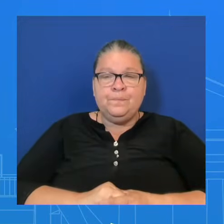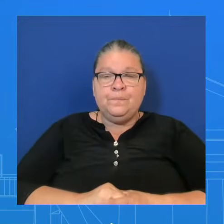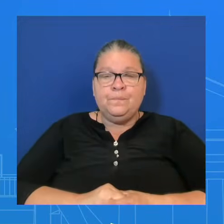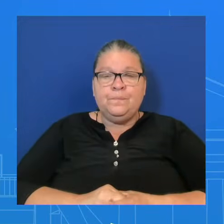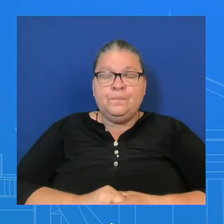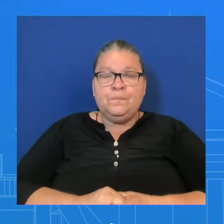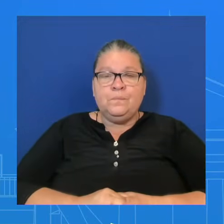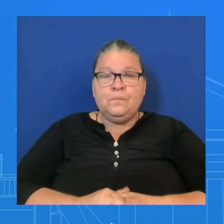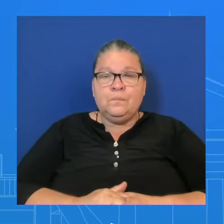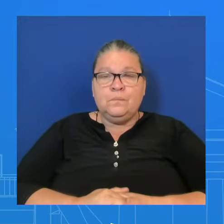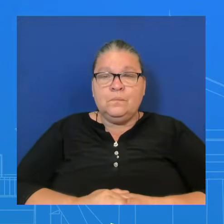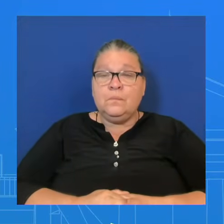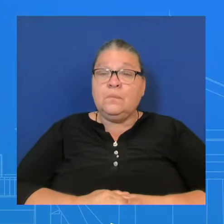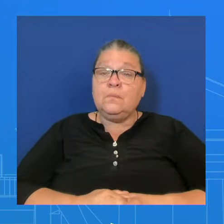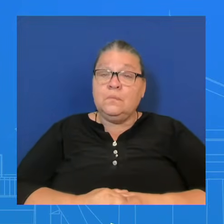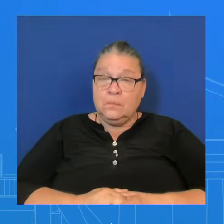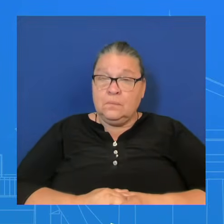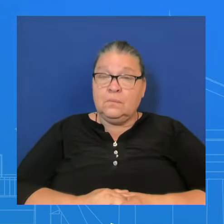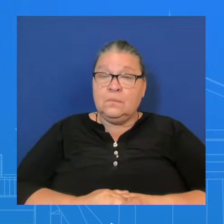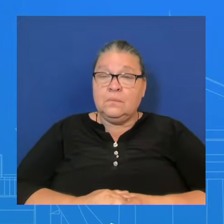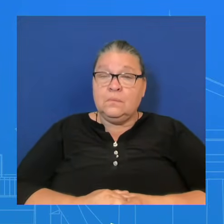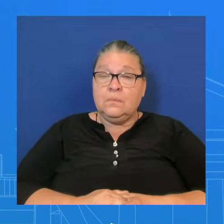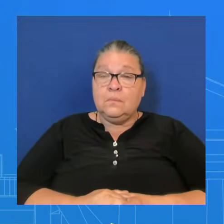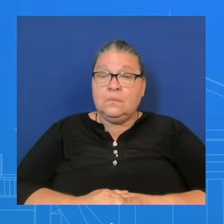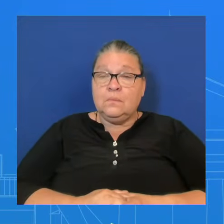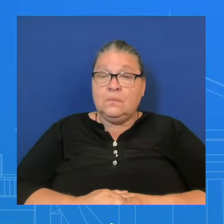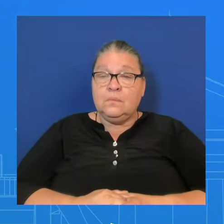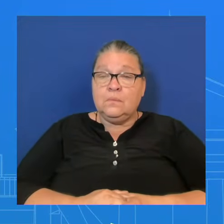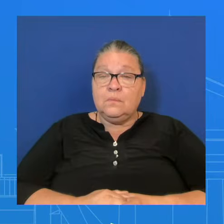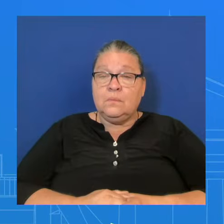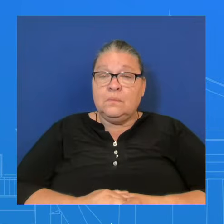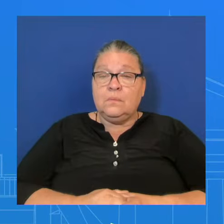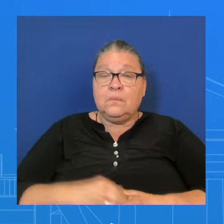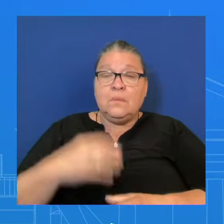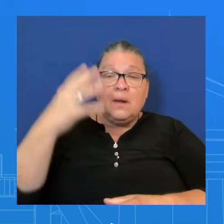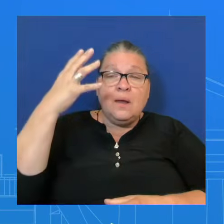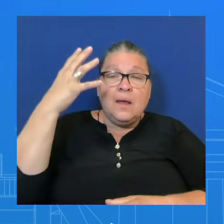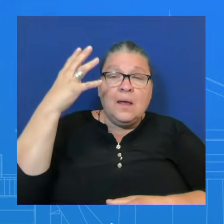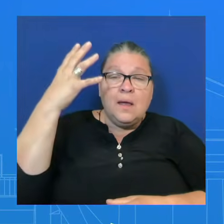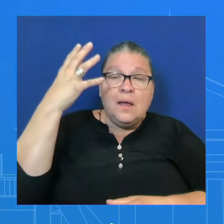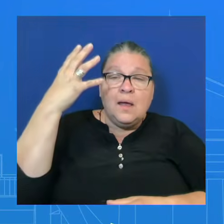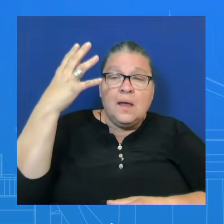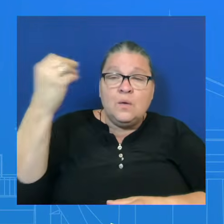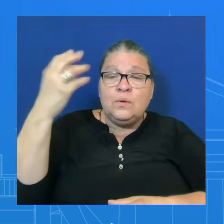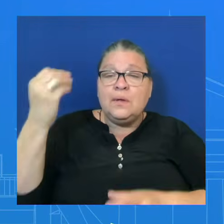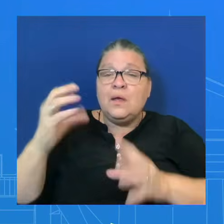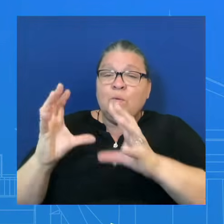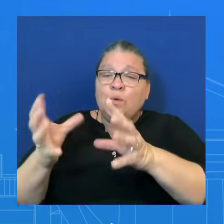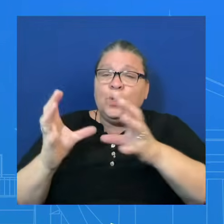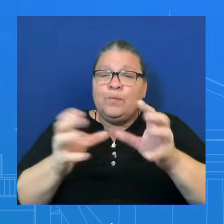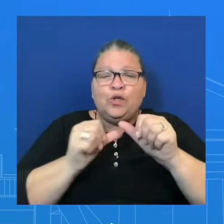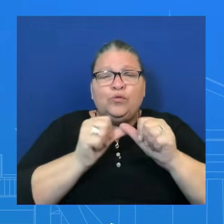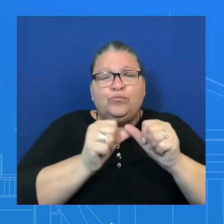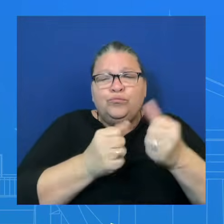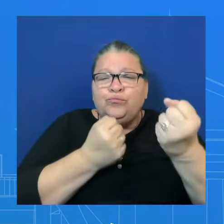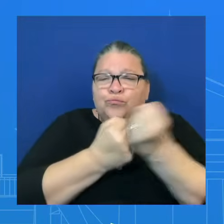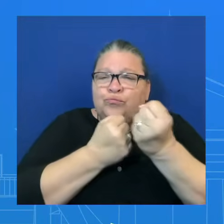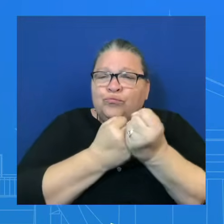Outside groups continue to --to also push her forward. And certainly she will get the support from the White House as well and from this President.